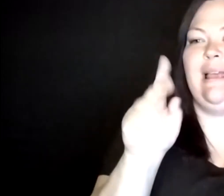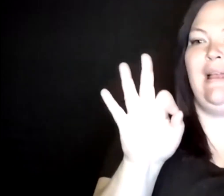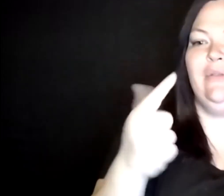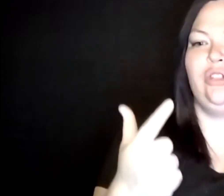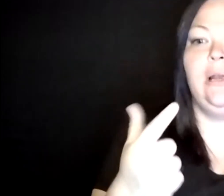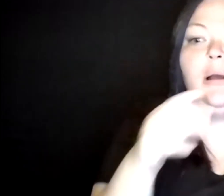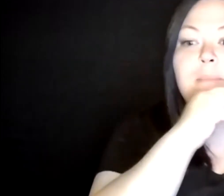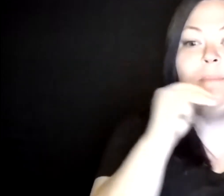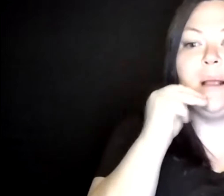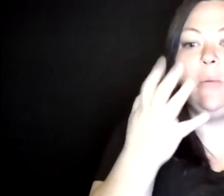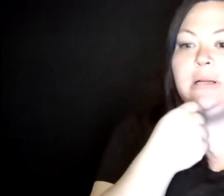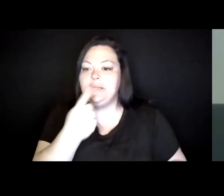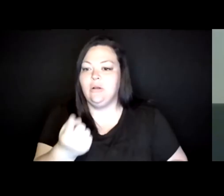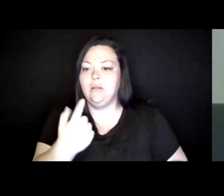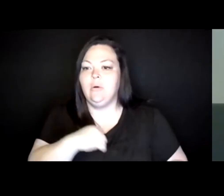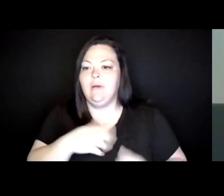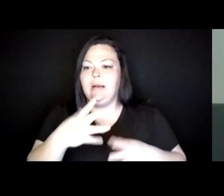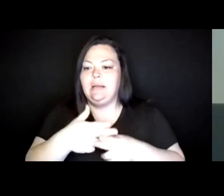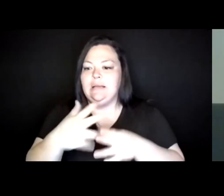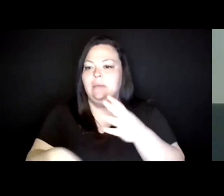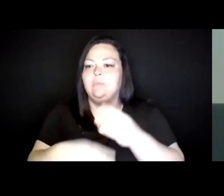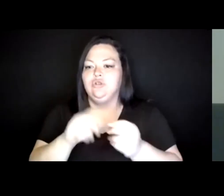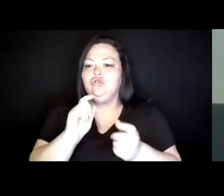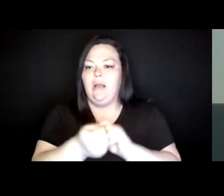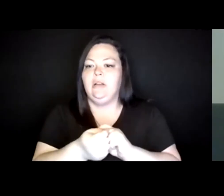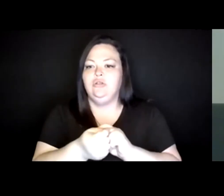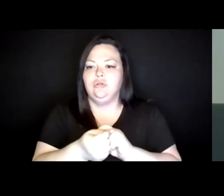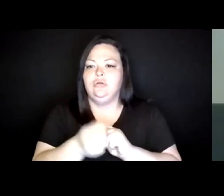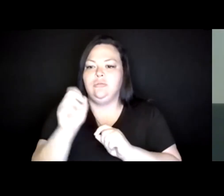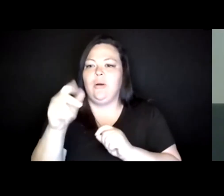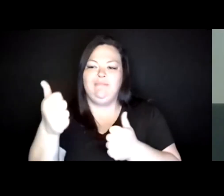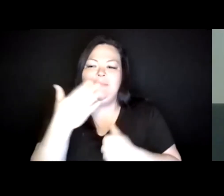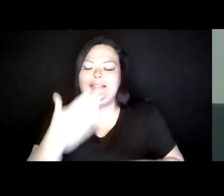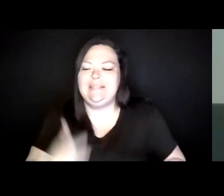I want to tell you that we've had a name change in one of the poems so I'm going to send you a chat.